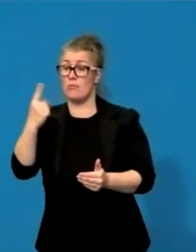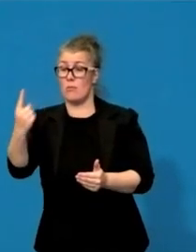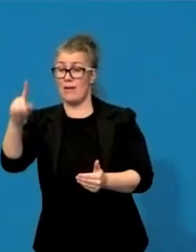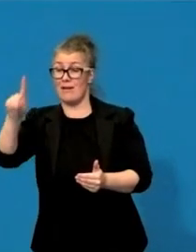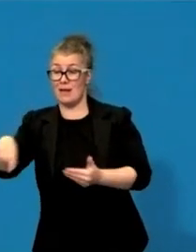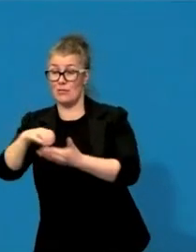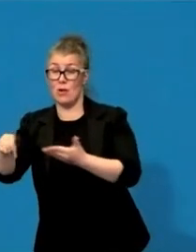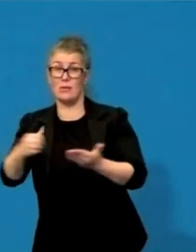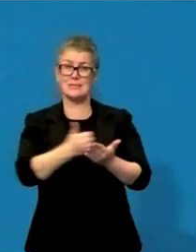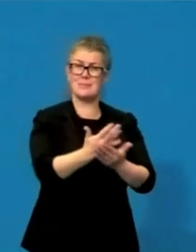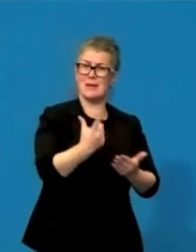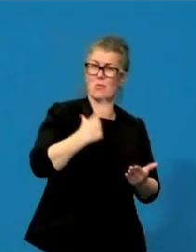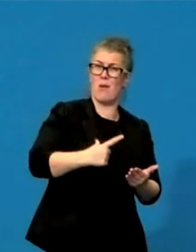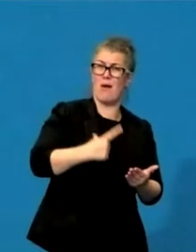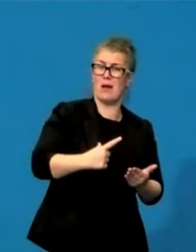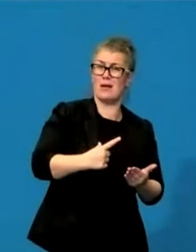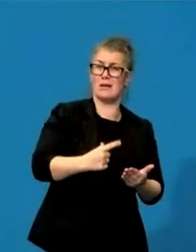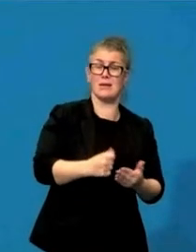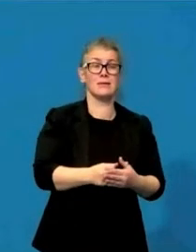Yes. At the time, COVID was one issue.